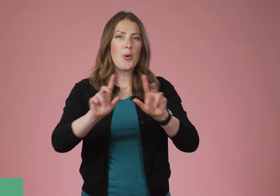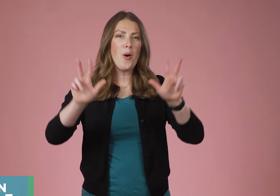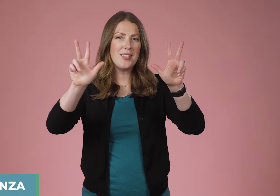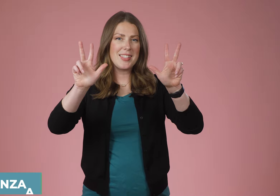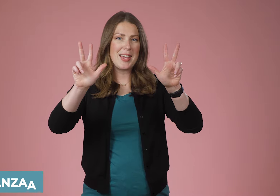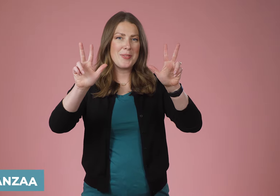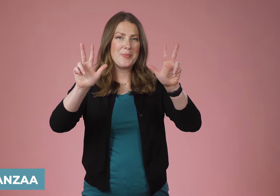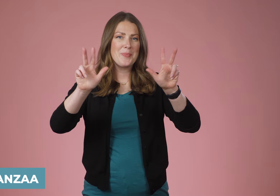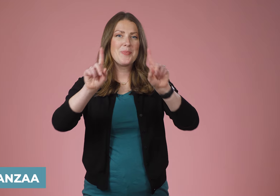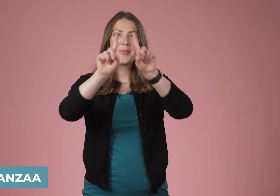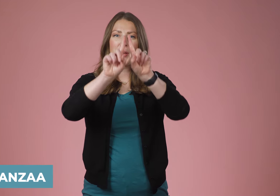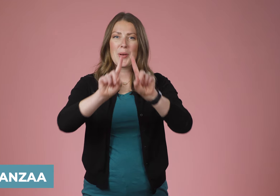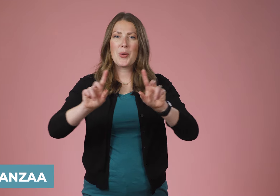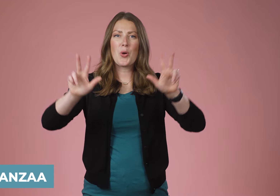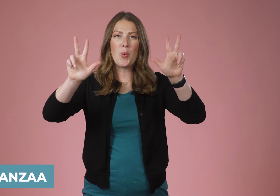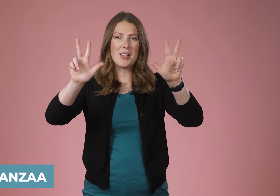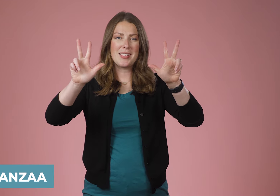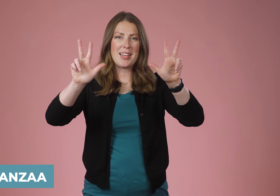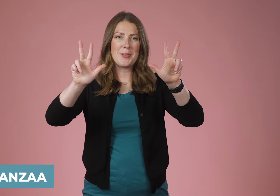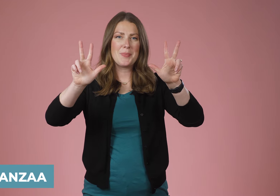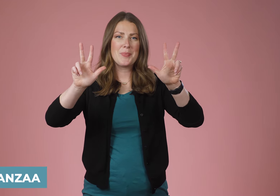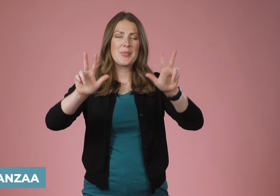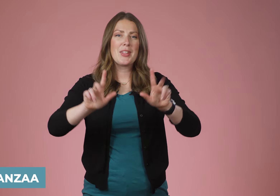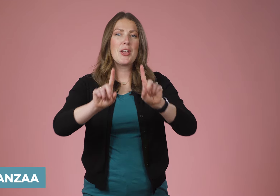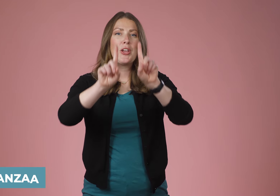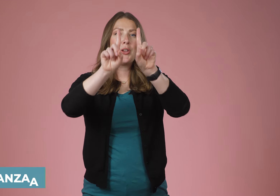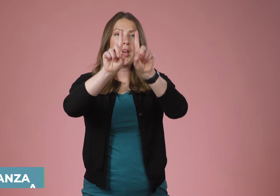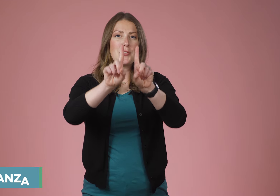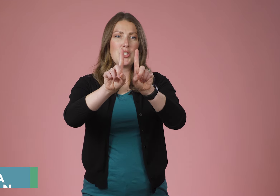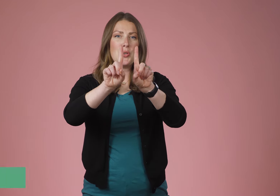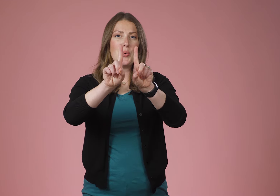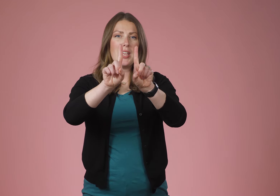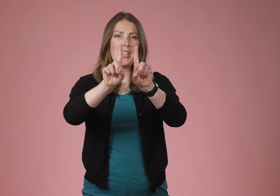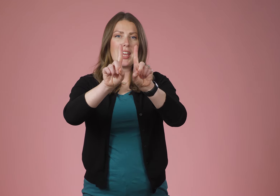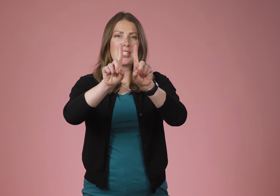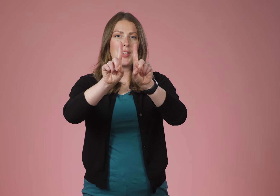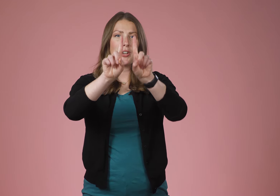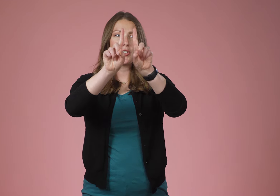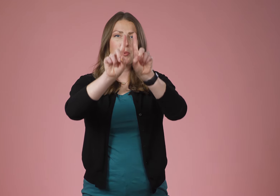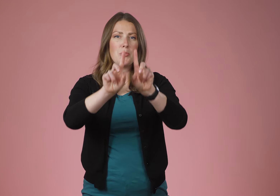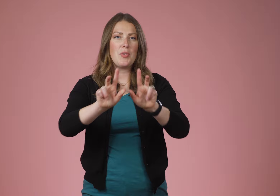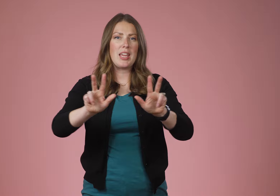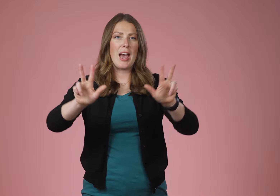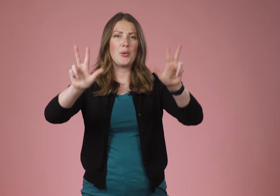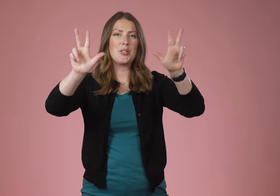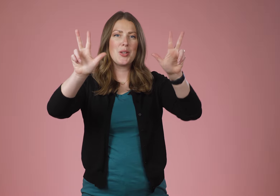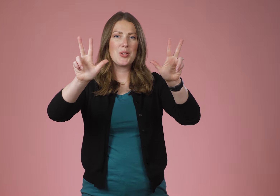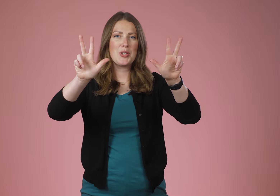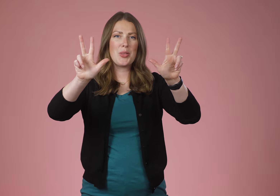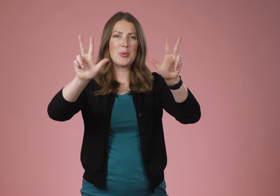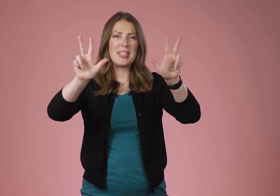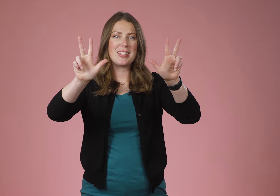Kwanzaa. You have two index fingers moving out to threes.